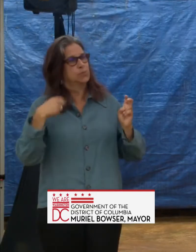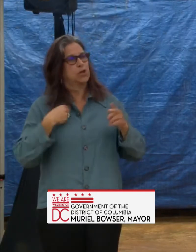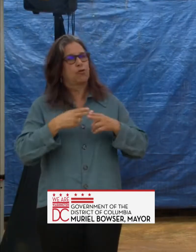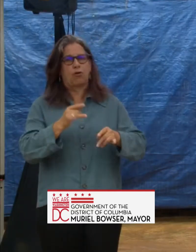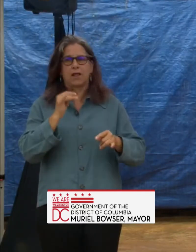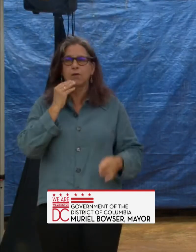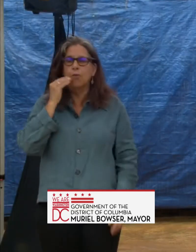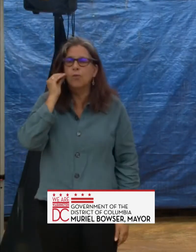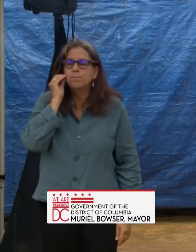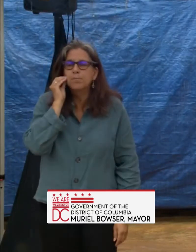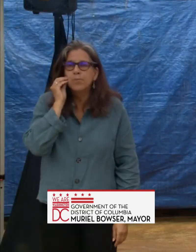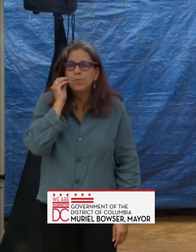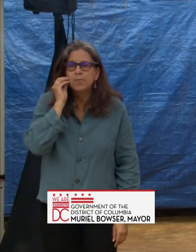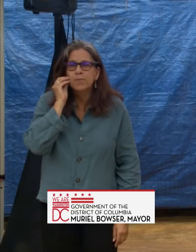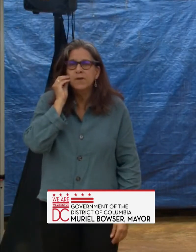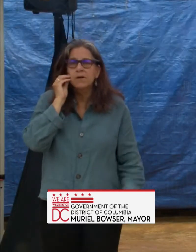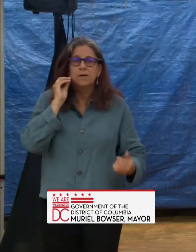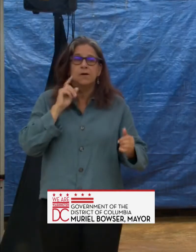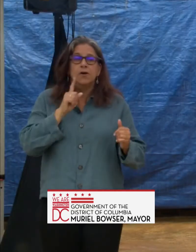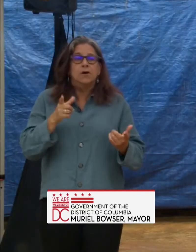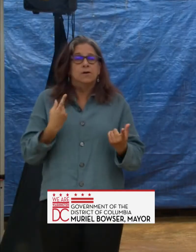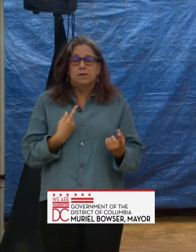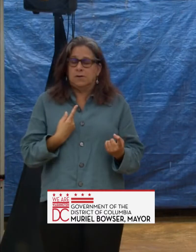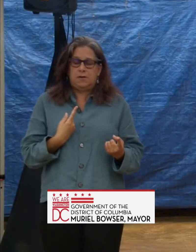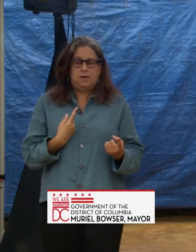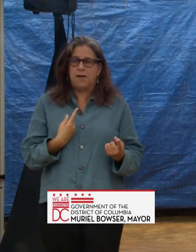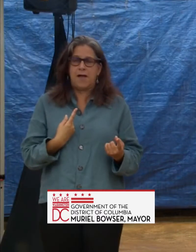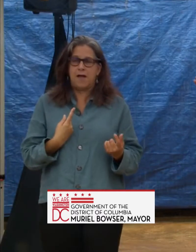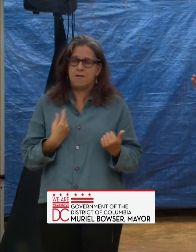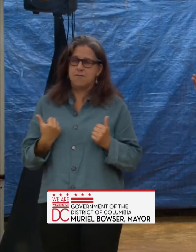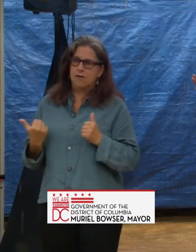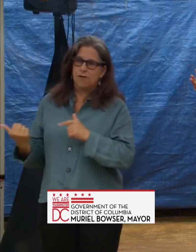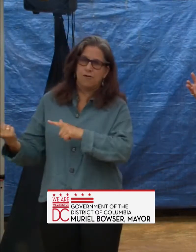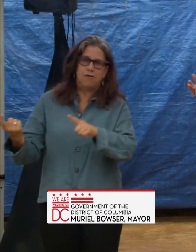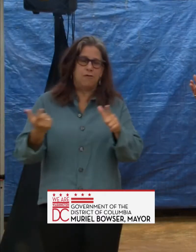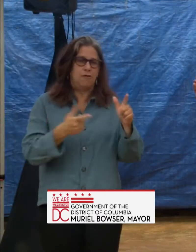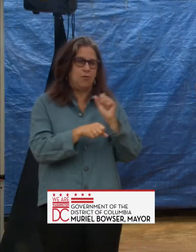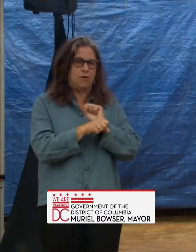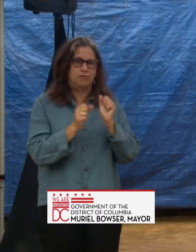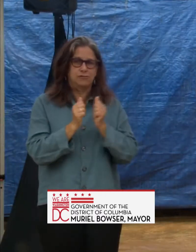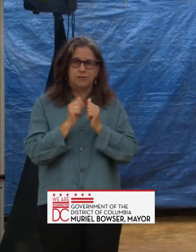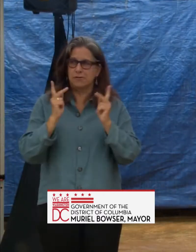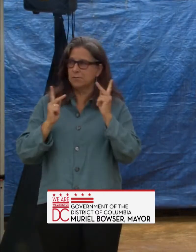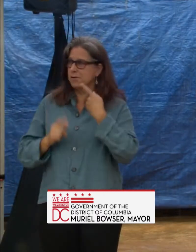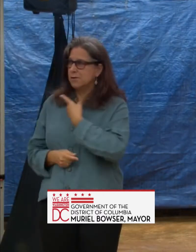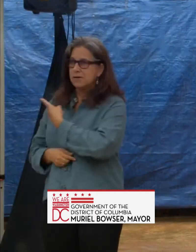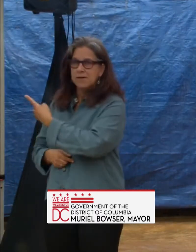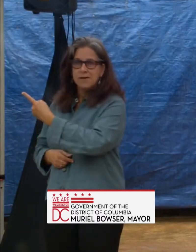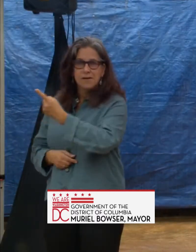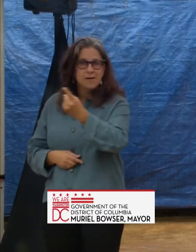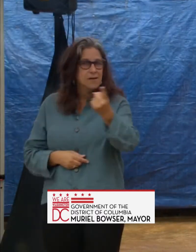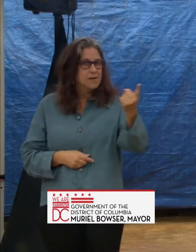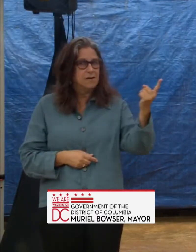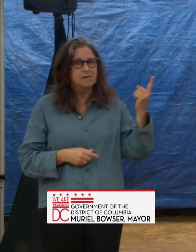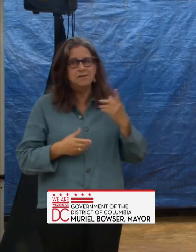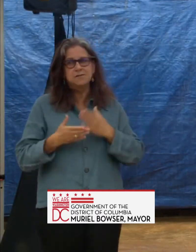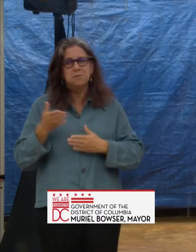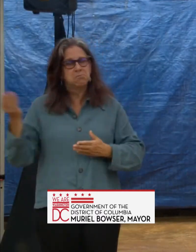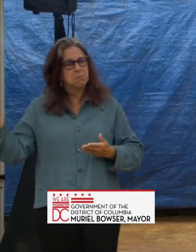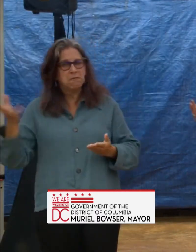WE HAVE PEOPLE HERE AROUND US IN THE POURING RAIN WHO ARE PROVIDERS OF HOMELESS SERVICES, WHO ARE ADVOCATES, WHO ARE